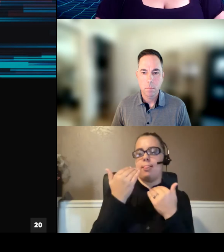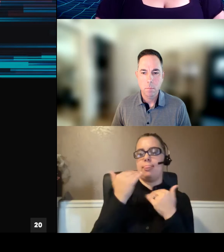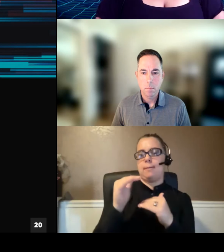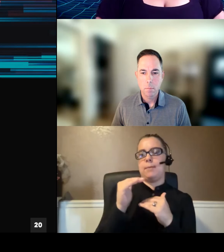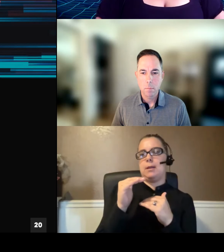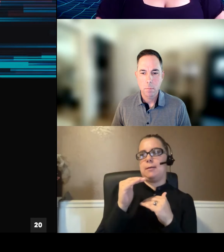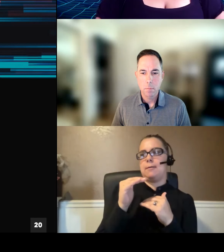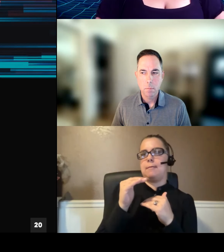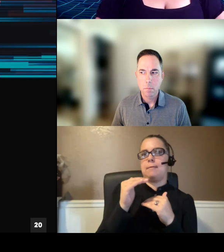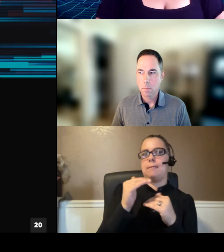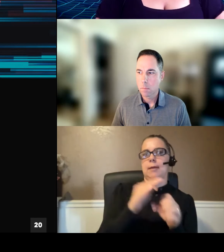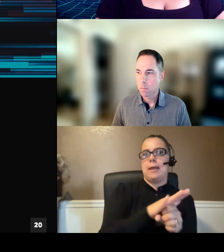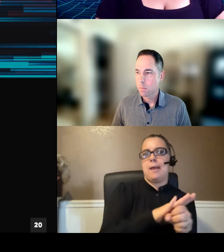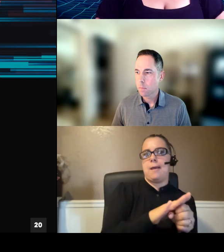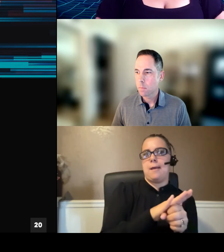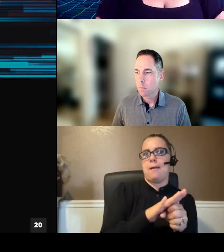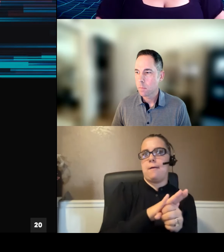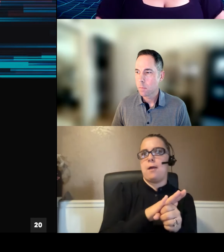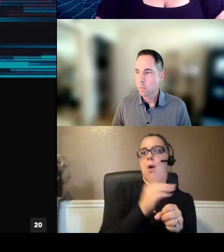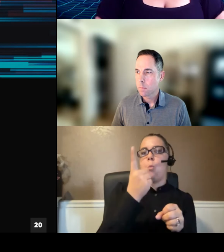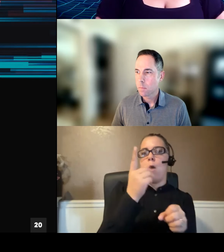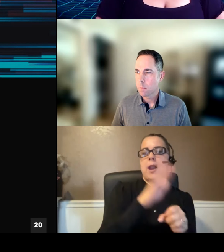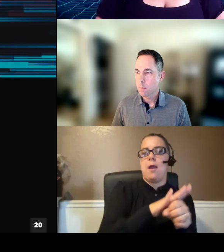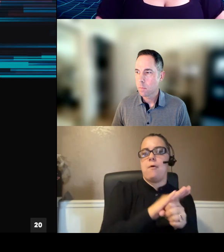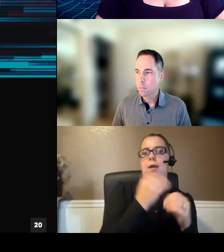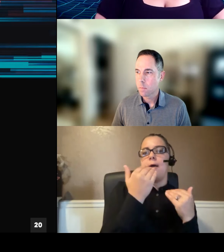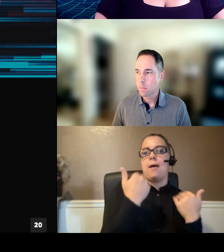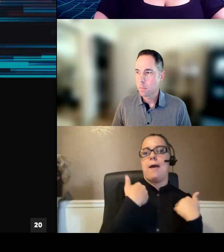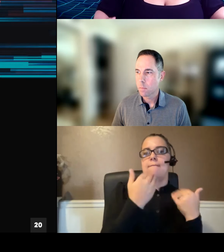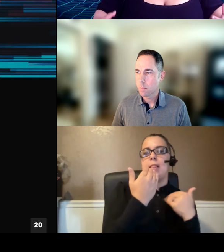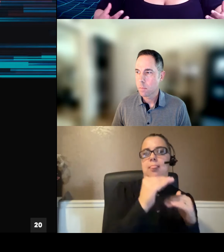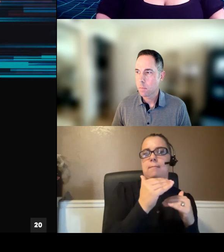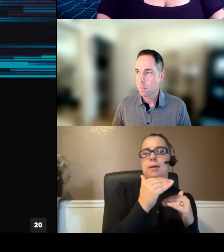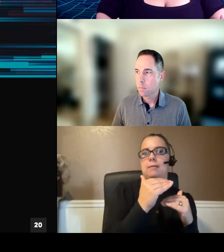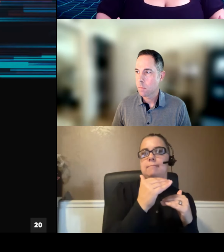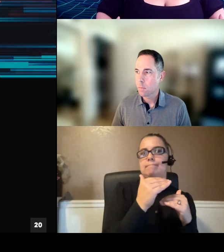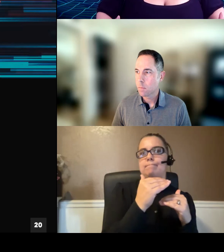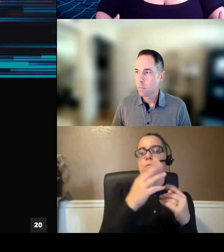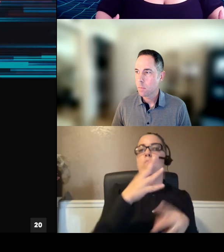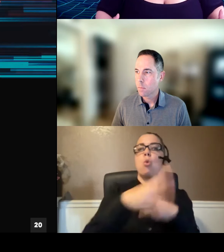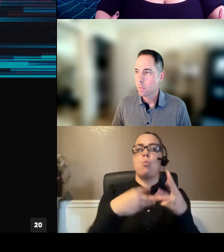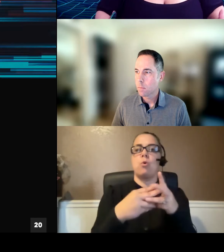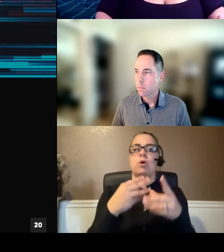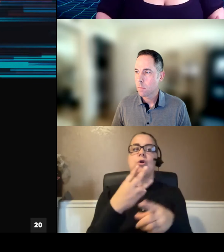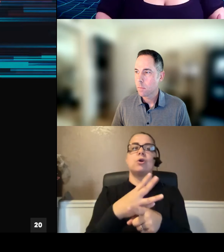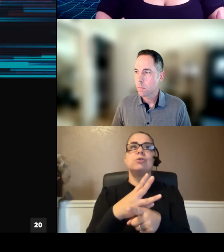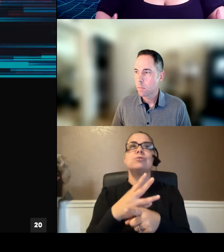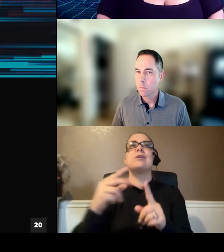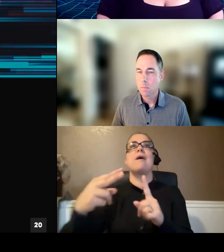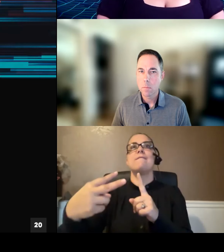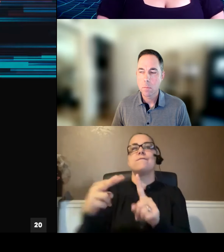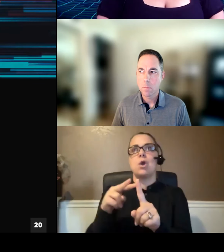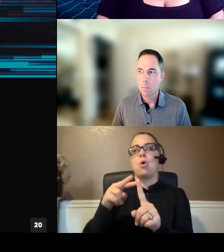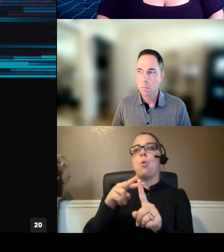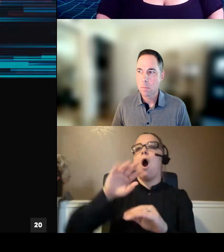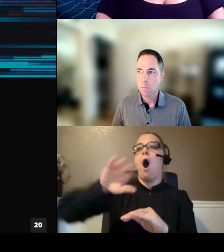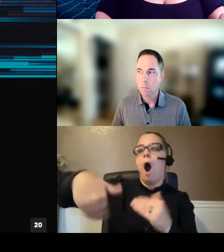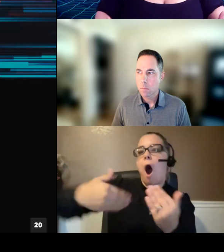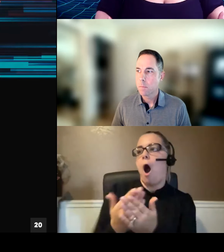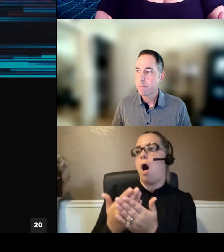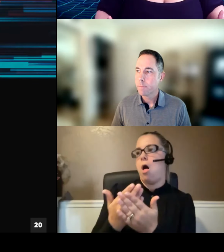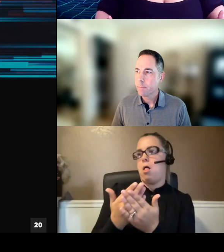so you are limited in all areas. Honestly, I see a lot of misconceptions and stereotypes. It's like